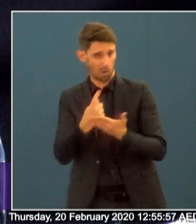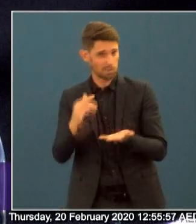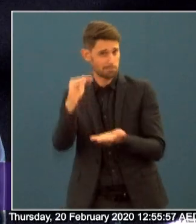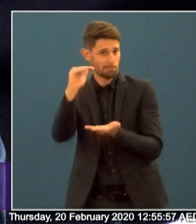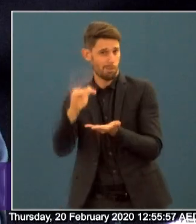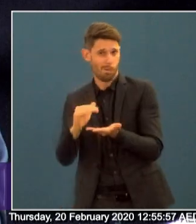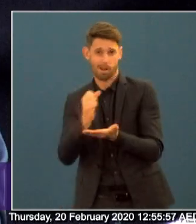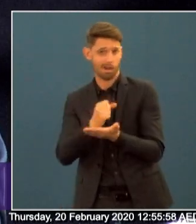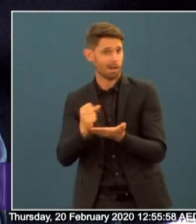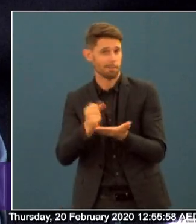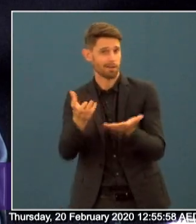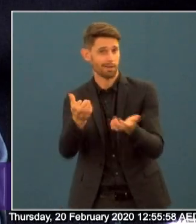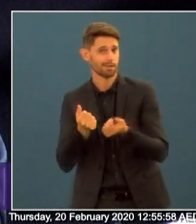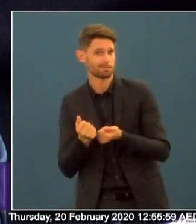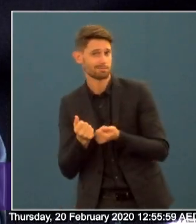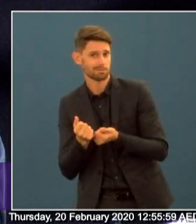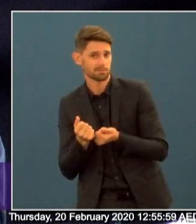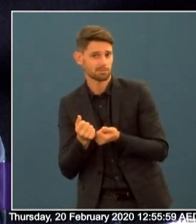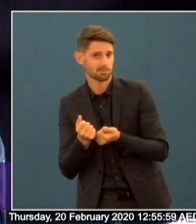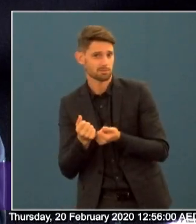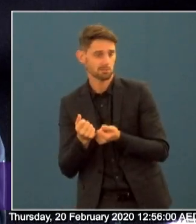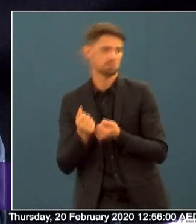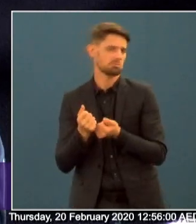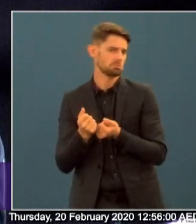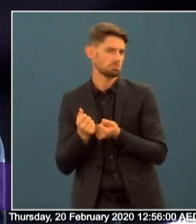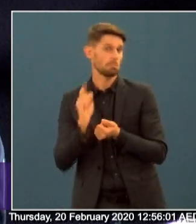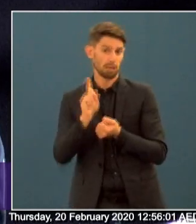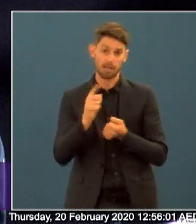But if we had just relied on one of those datasets, the representation —